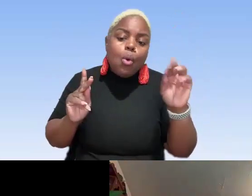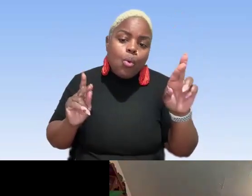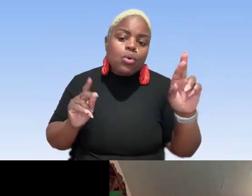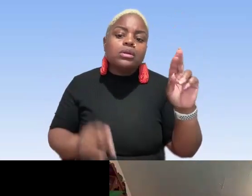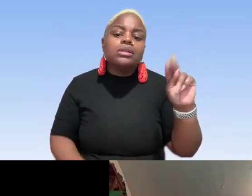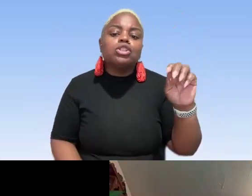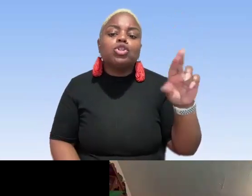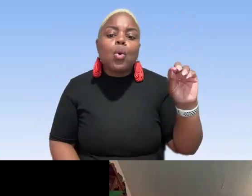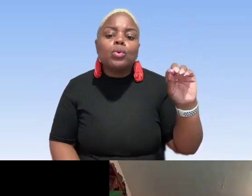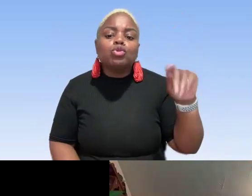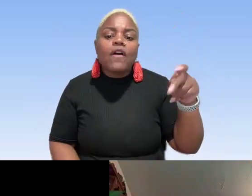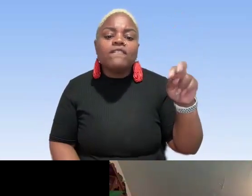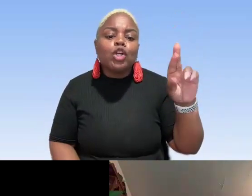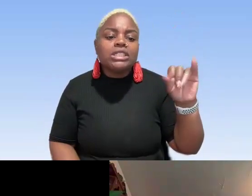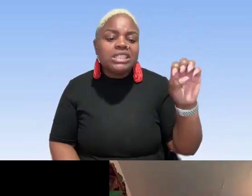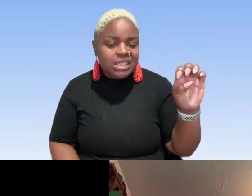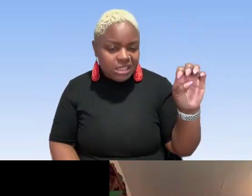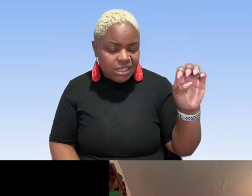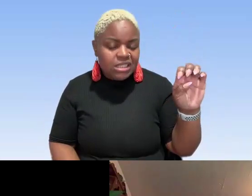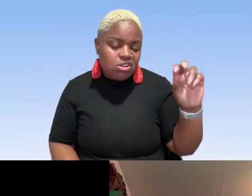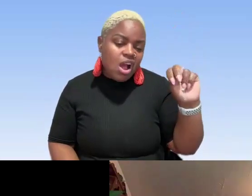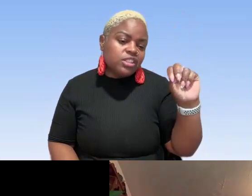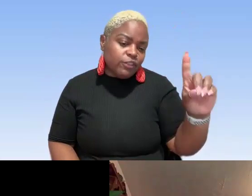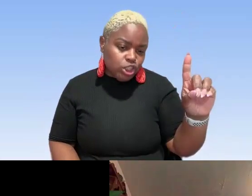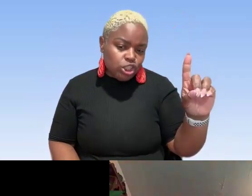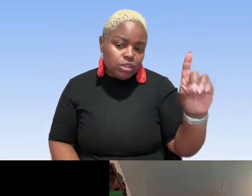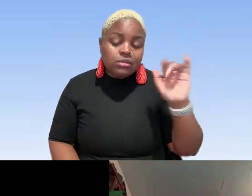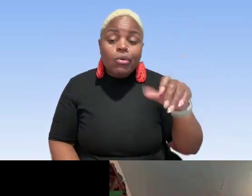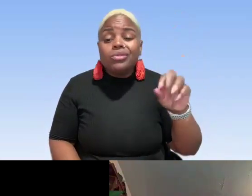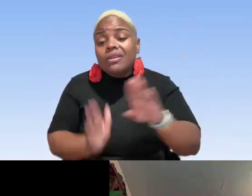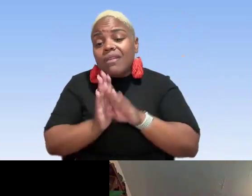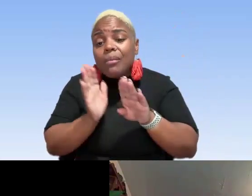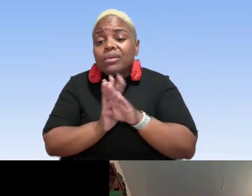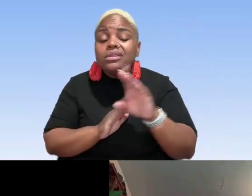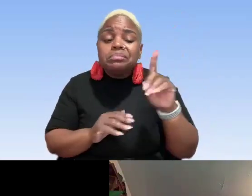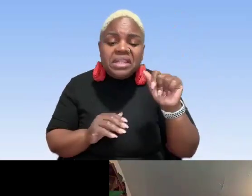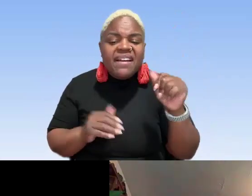um, and developmental disability folks. Uh, have a number of other chosen family siblings